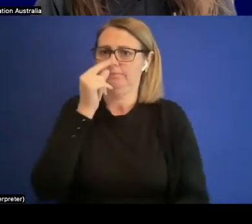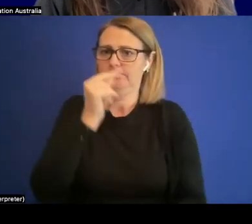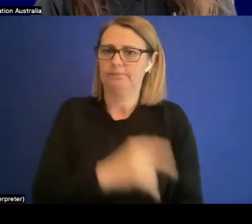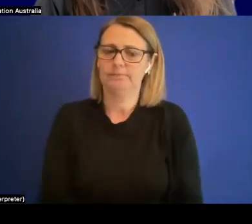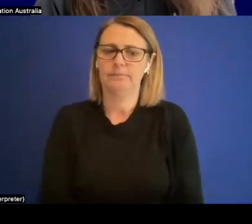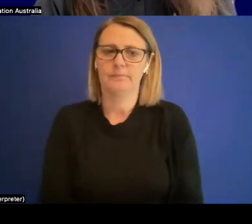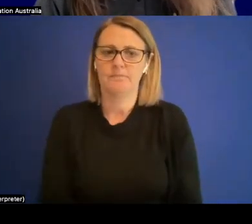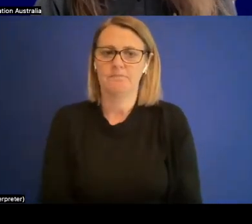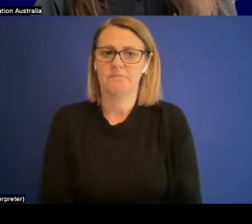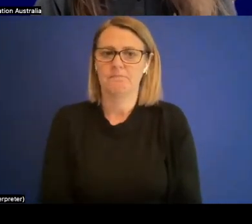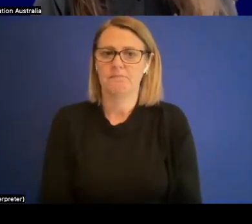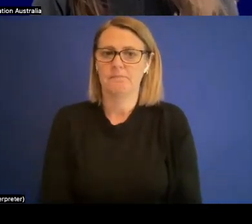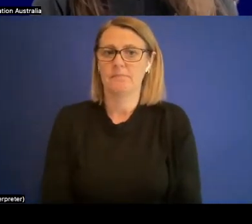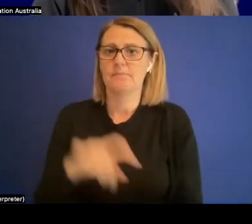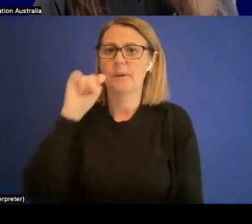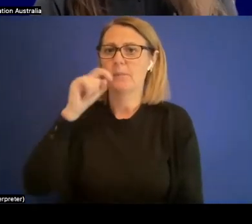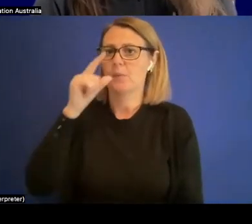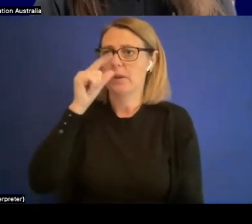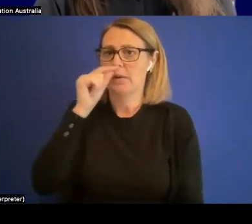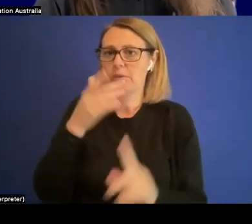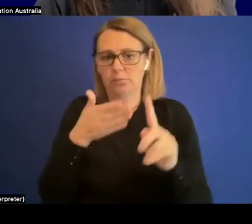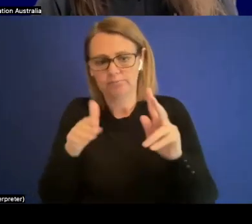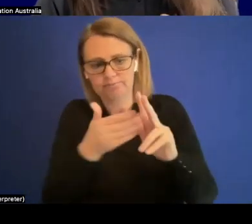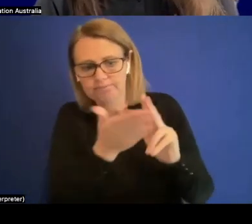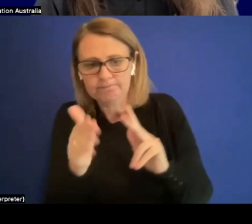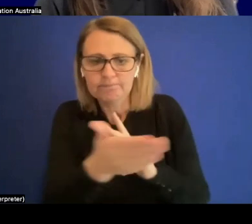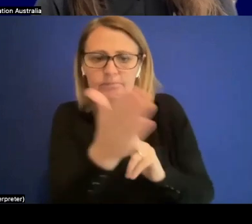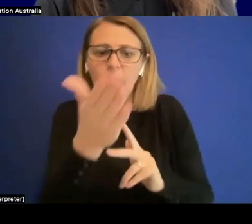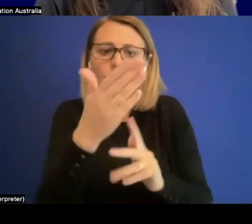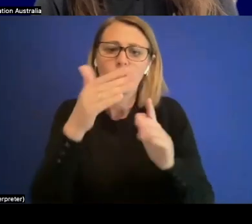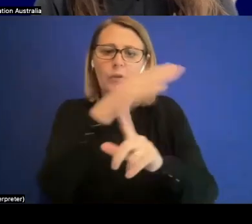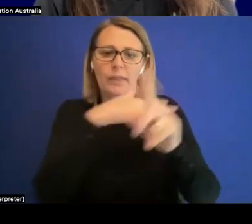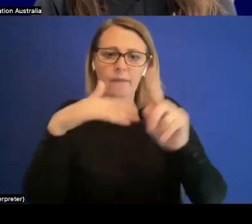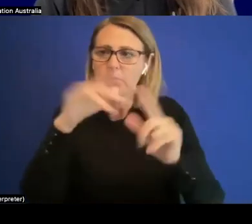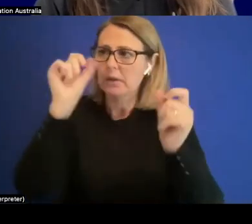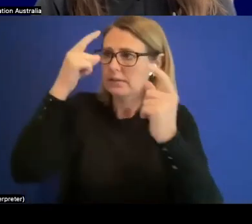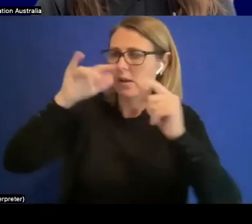to help them through the environment, understand what's around them and move them through it